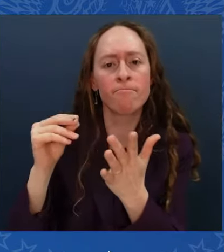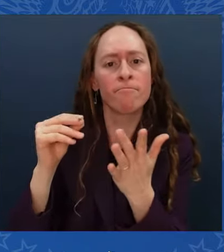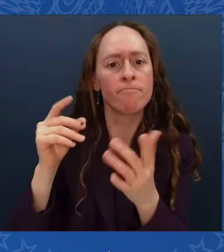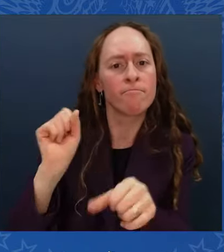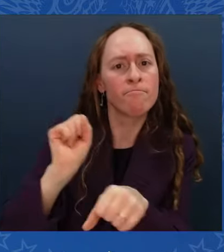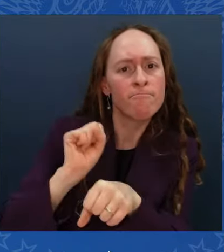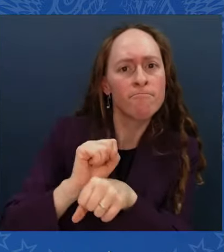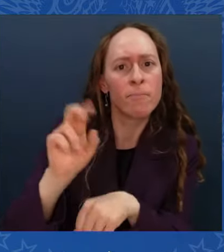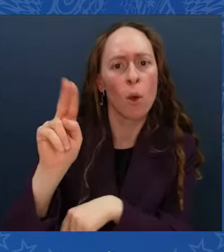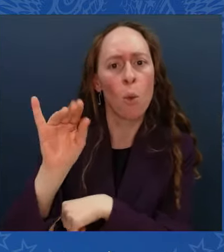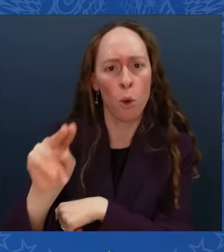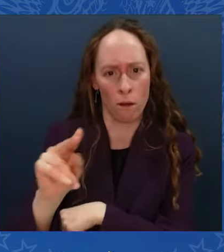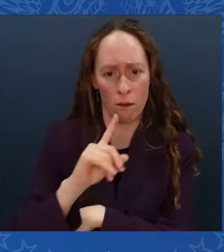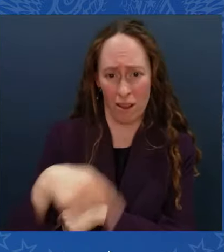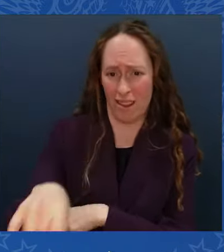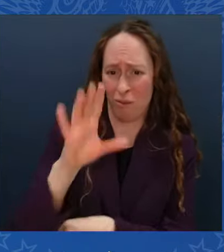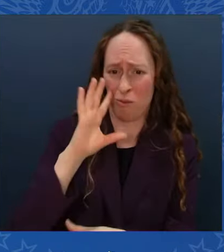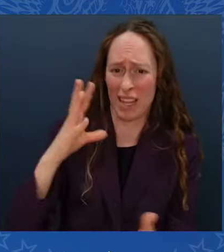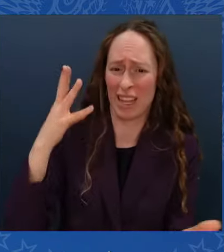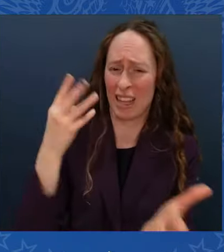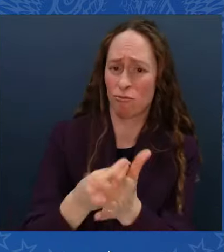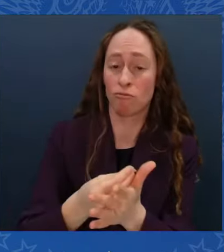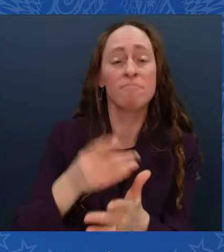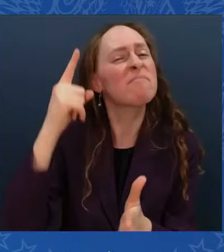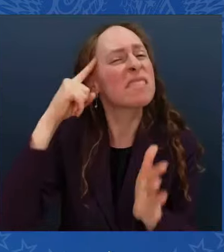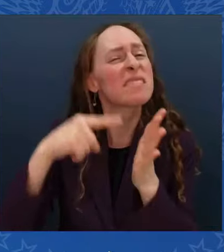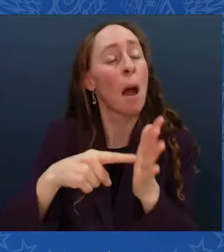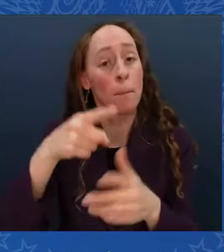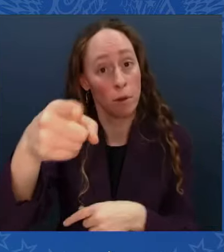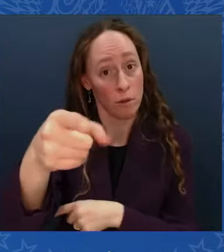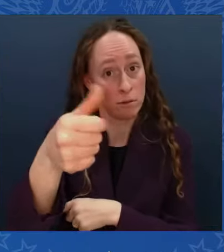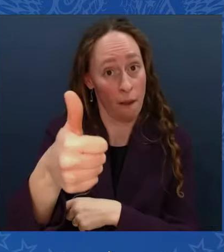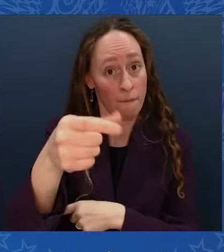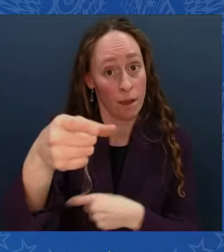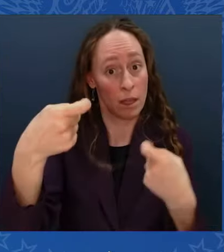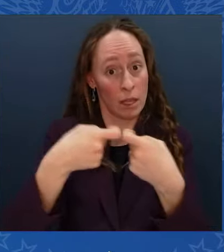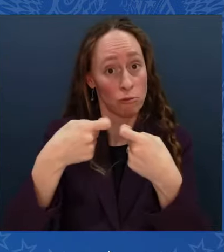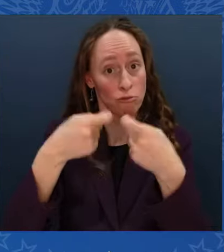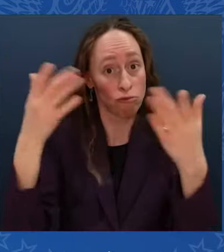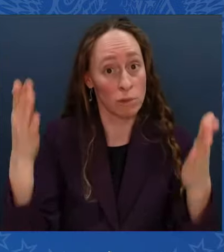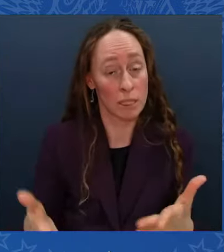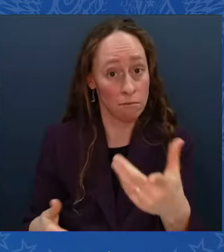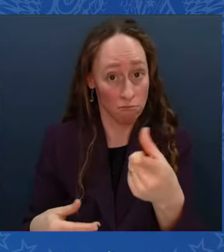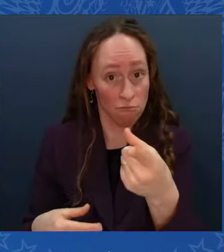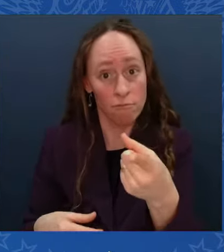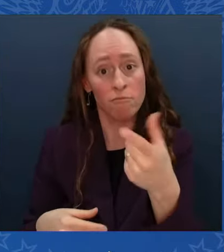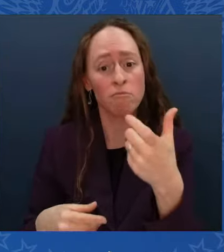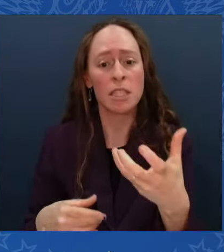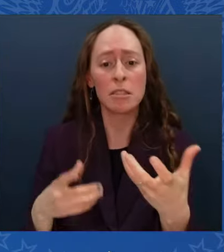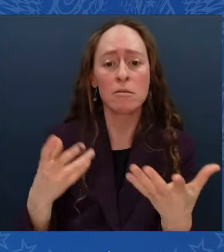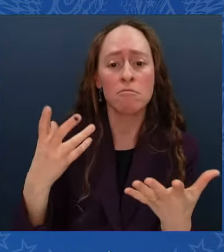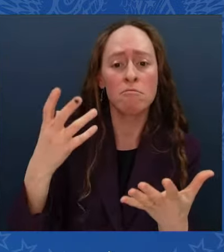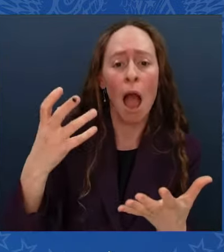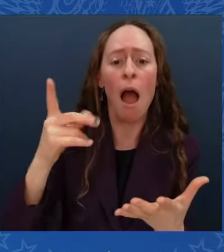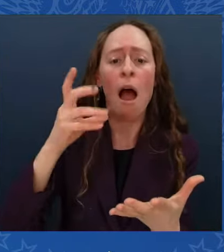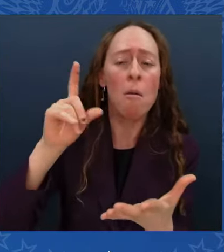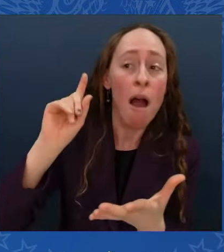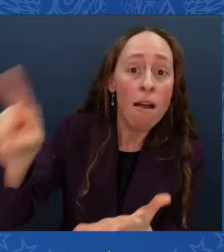you say, "I want to be electrician," and you're all -- you got to go to school, basically. These apprenticeship programs are four and five years